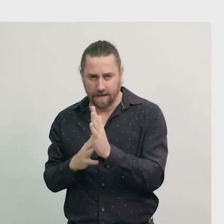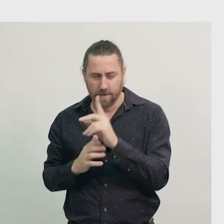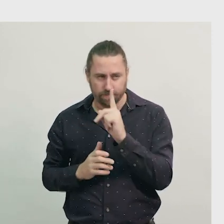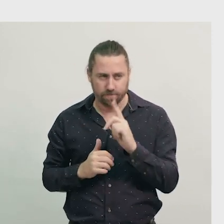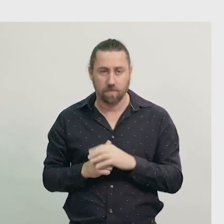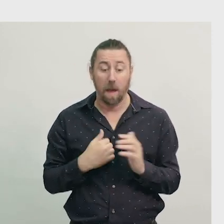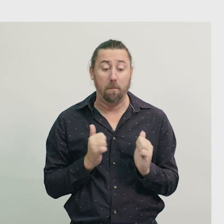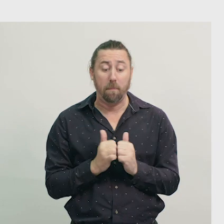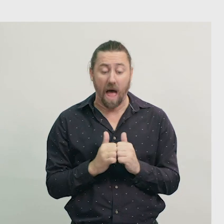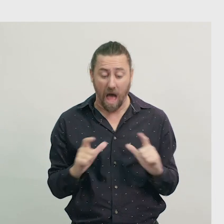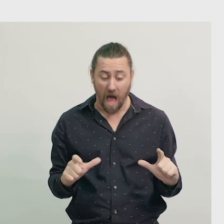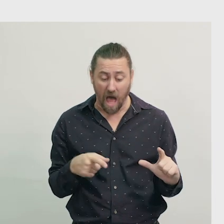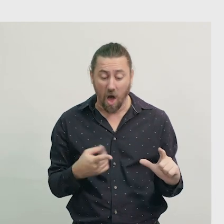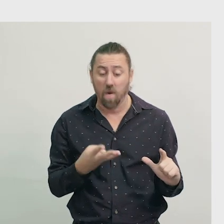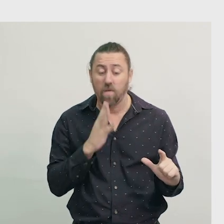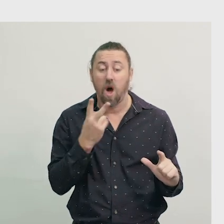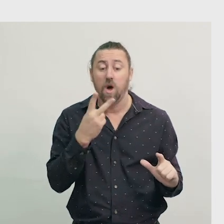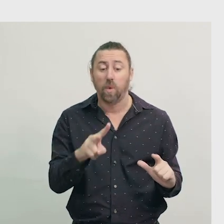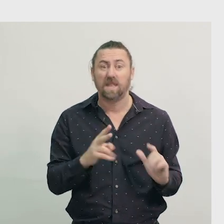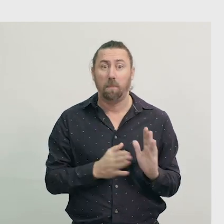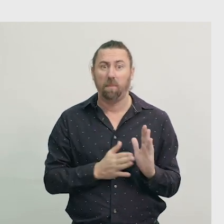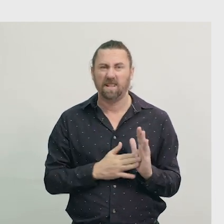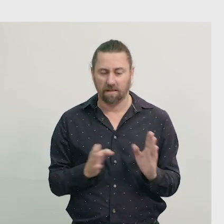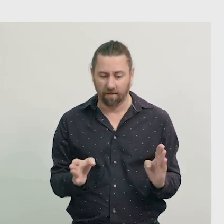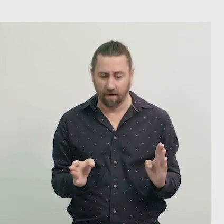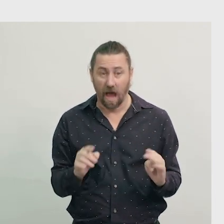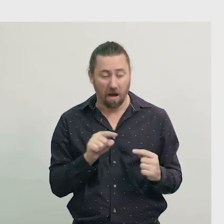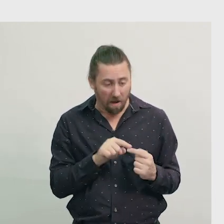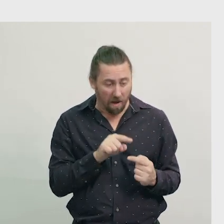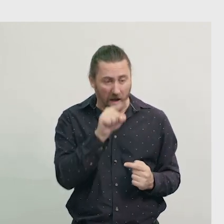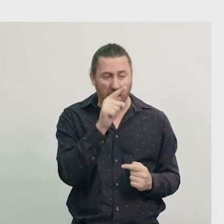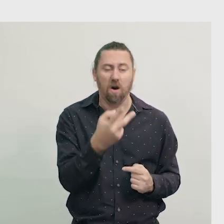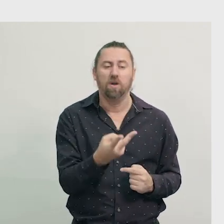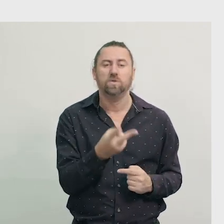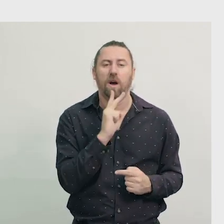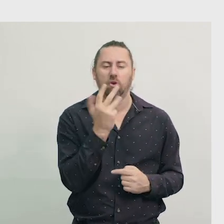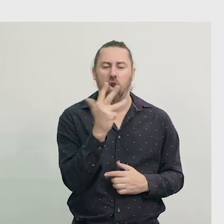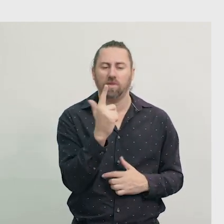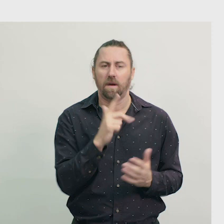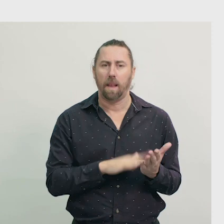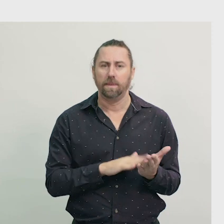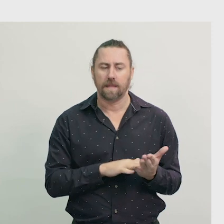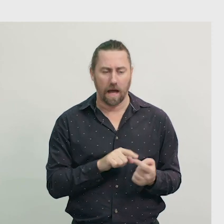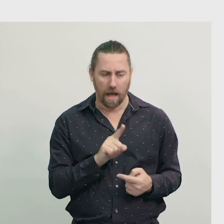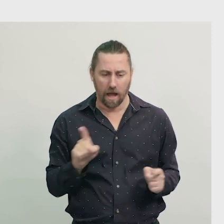My piece of paper is 420mm long, and 297mm wide.